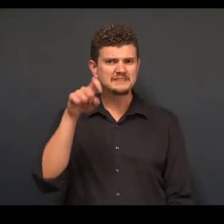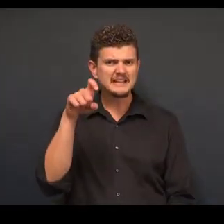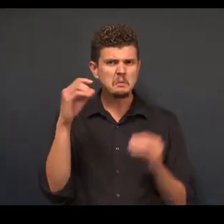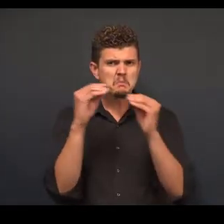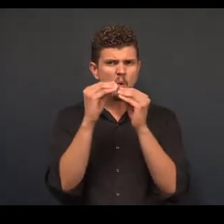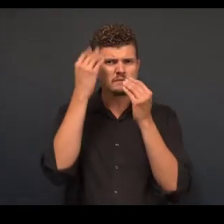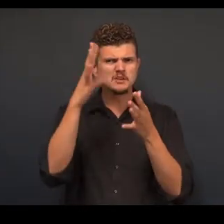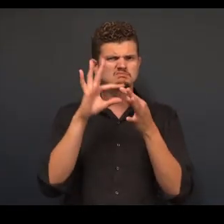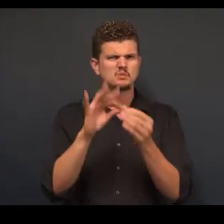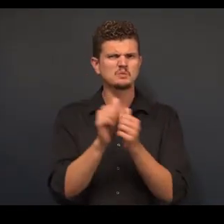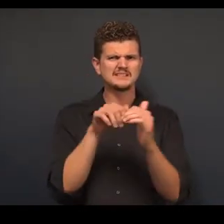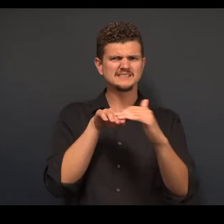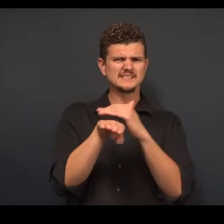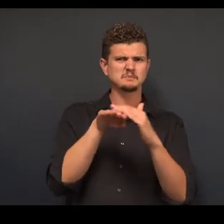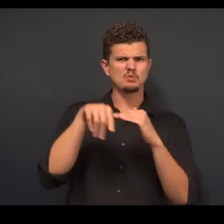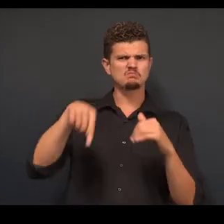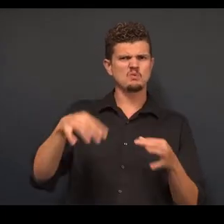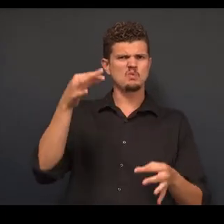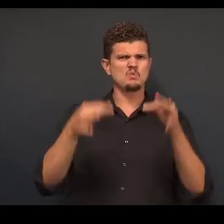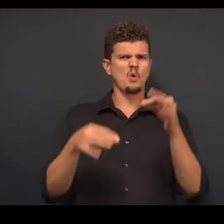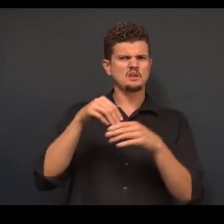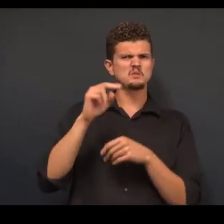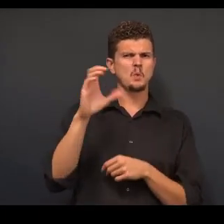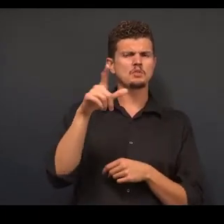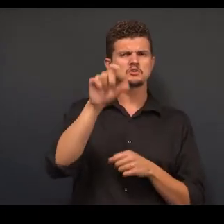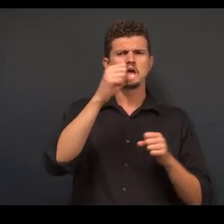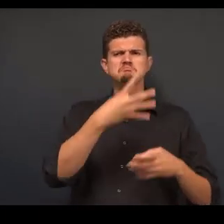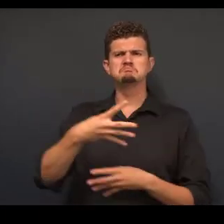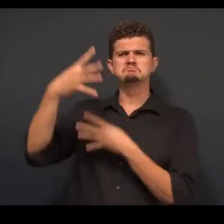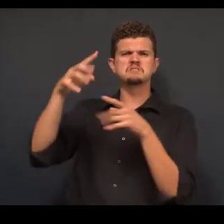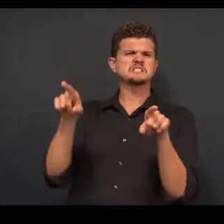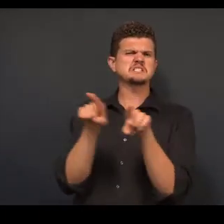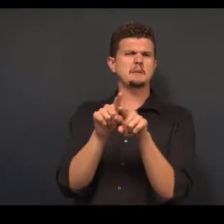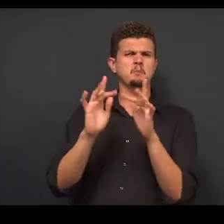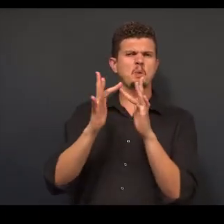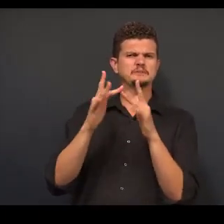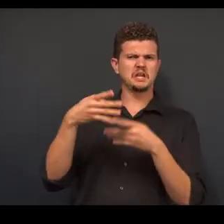For more information on accessibility in our state courts visit NCcourts dot gov slash